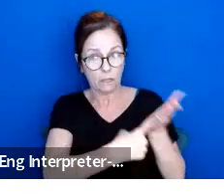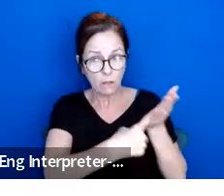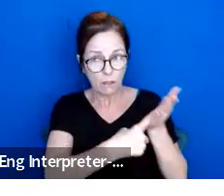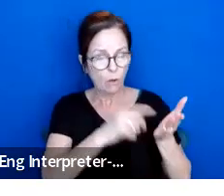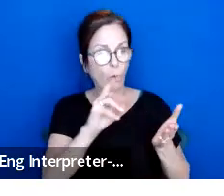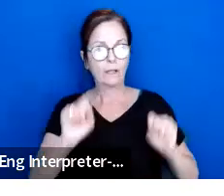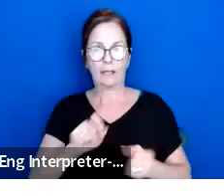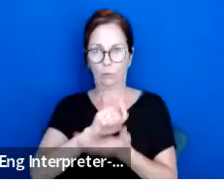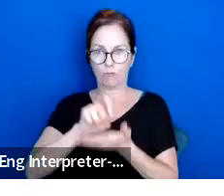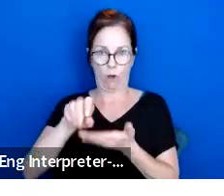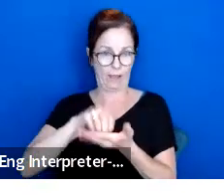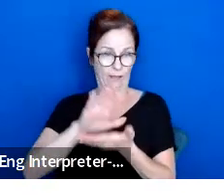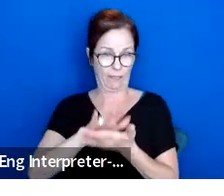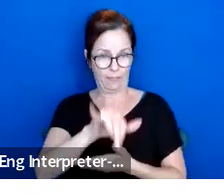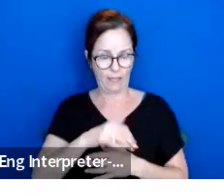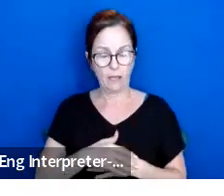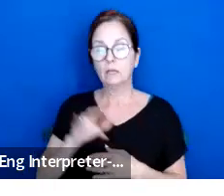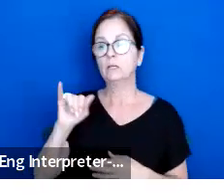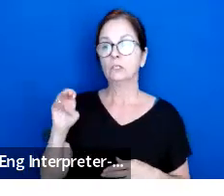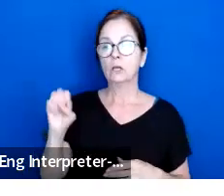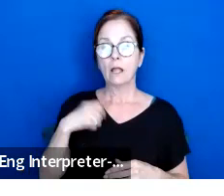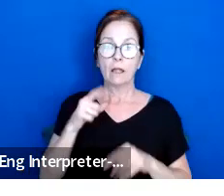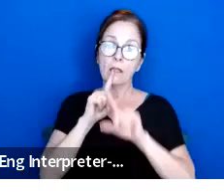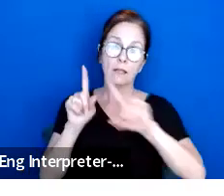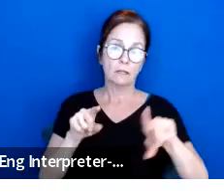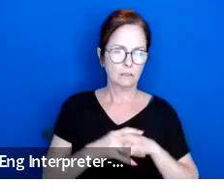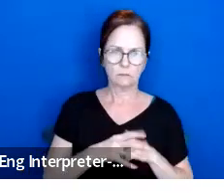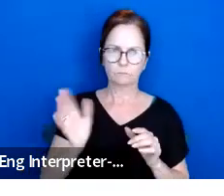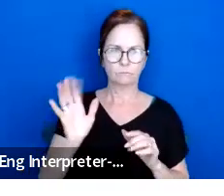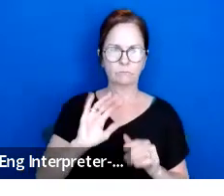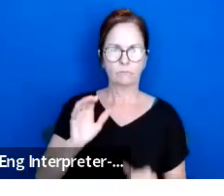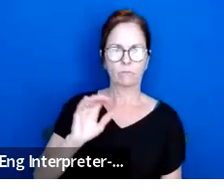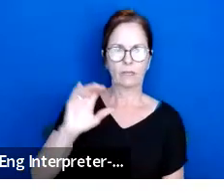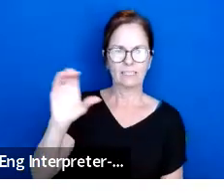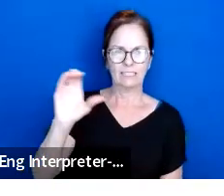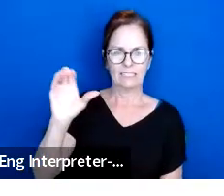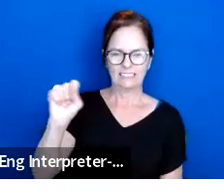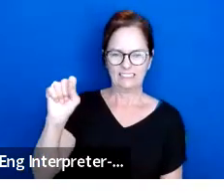And I would jump in and say, they'll our CFT would say that if folks want to share them in writing, they would be on a separate sheet that would not be going into your file.